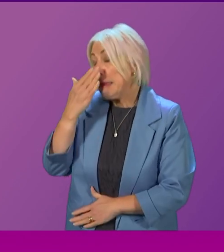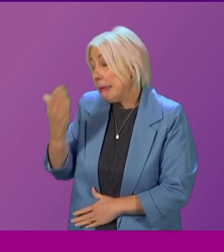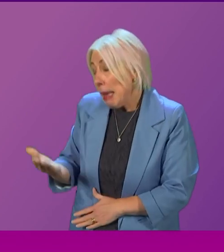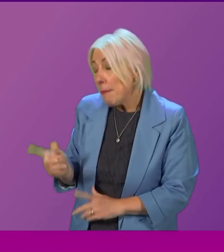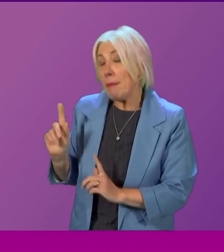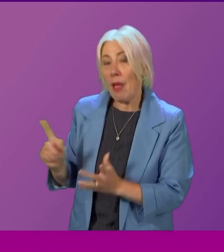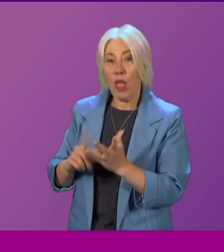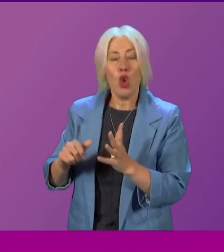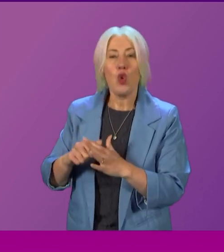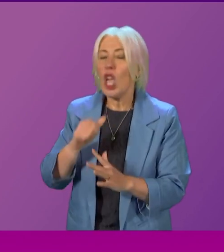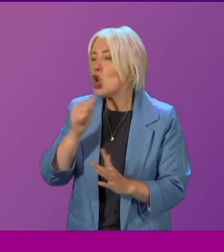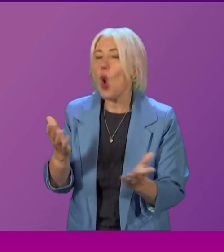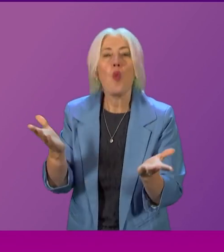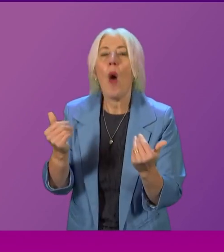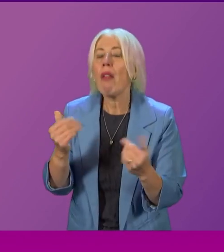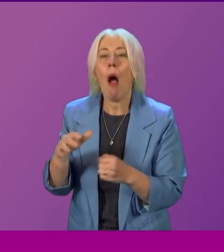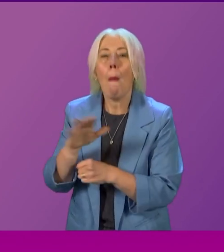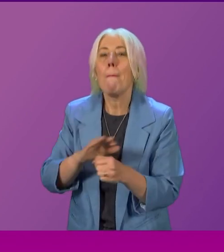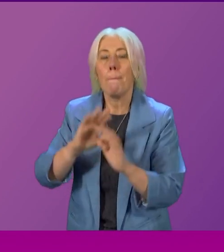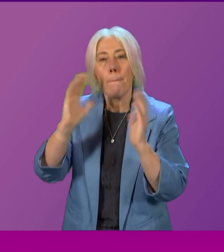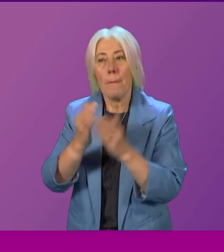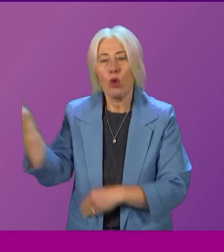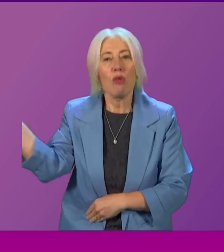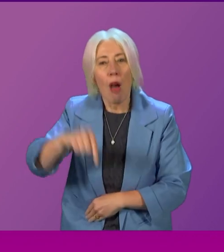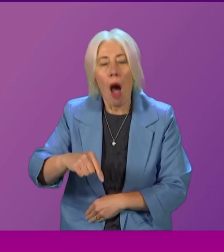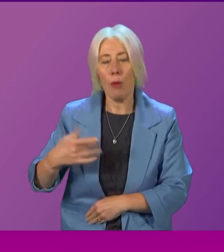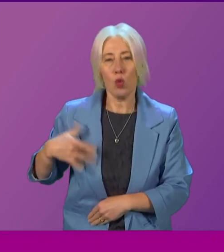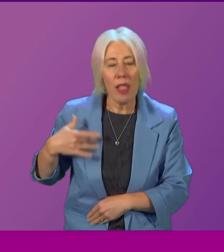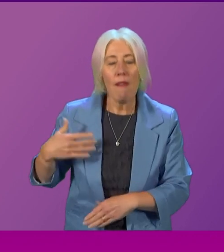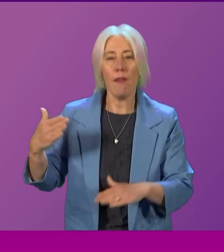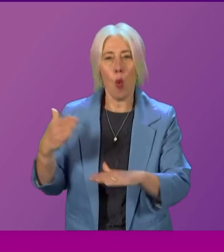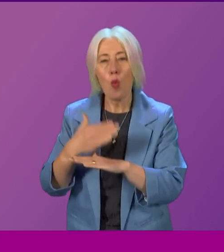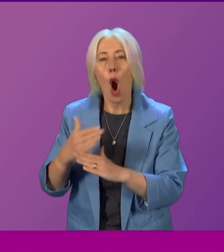UK is not a welcoming place for people to come to live, work and study in.